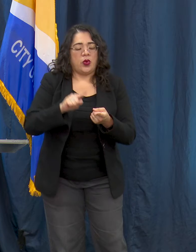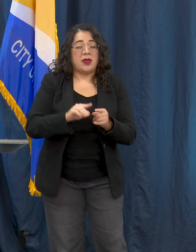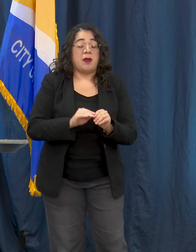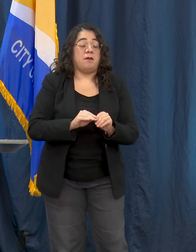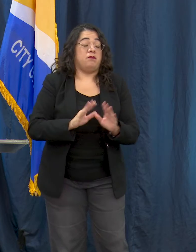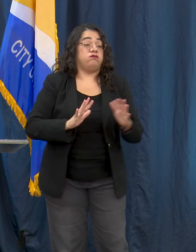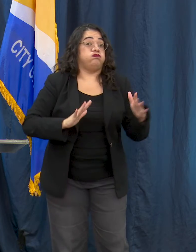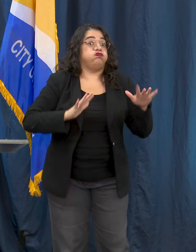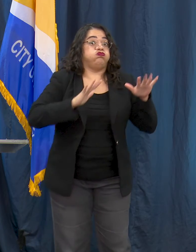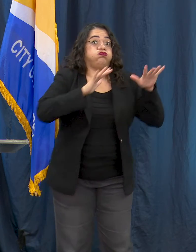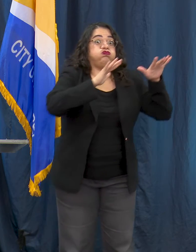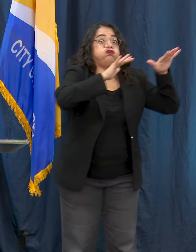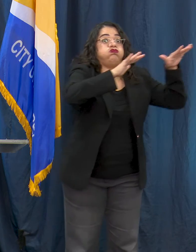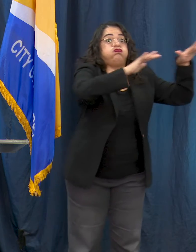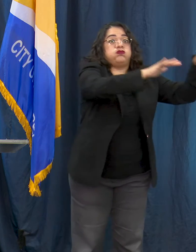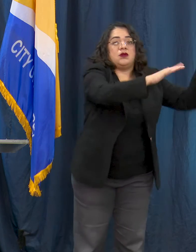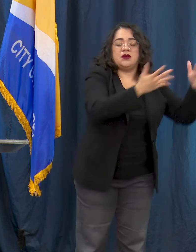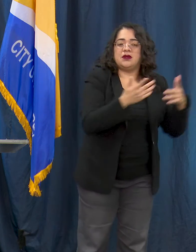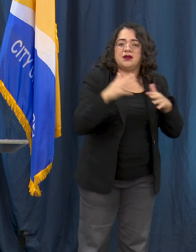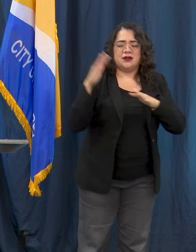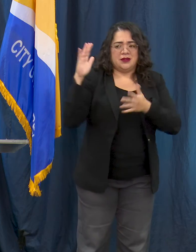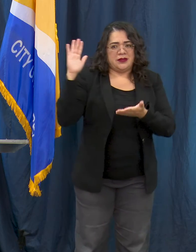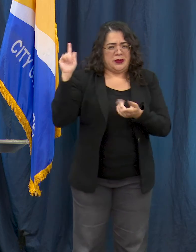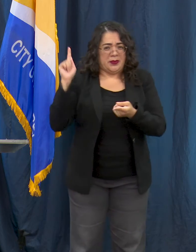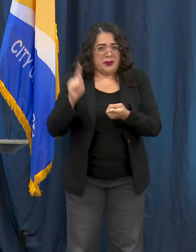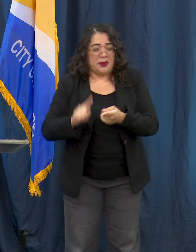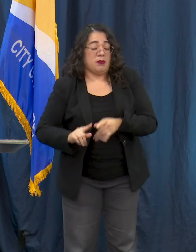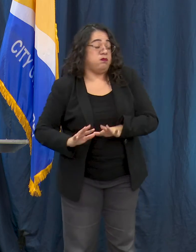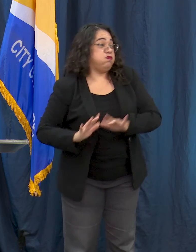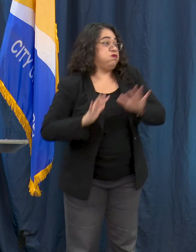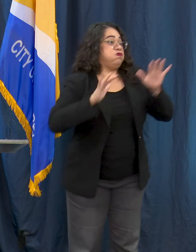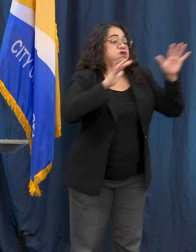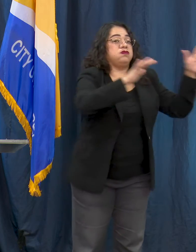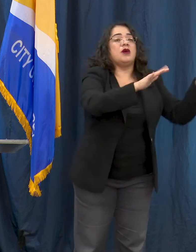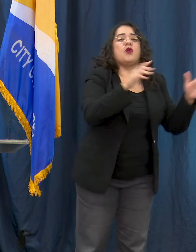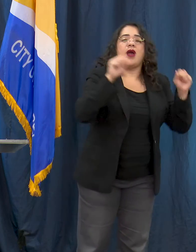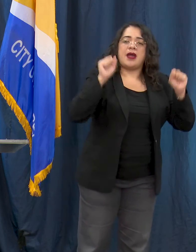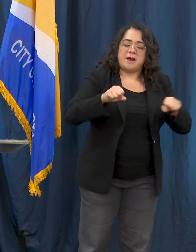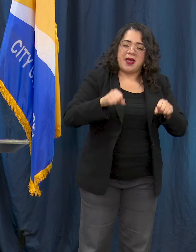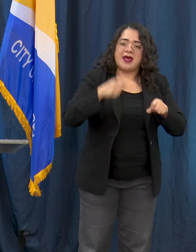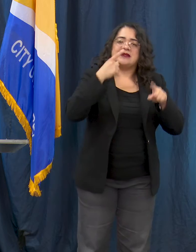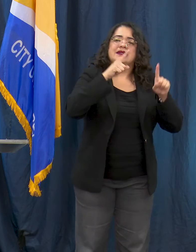hospital capacity, we have ventilator capacity for people who get really ill, we have testing capacity to be able to handle